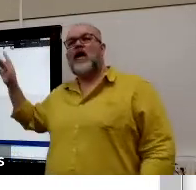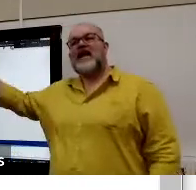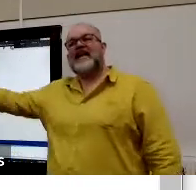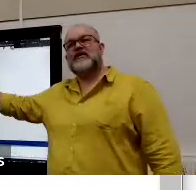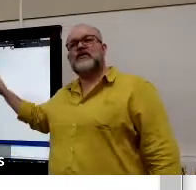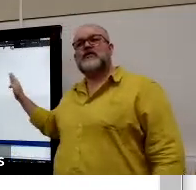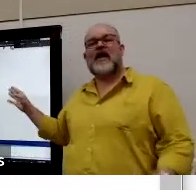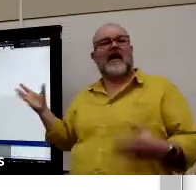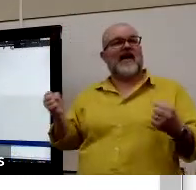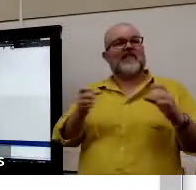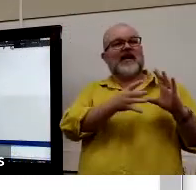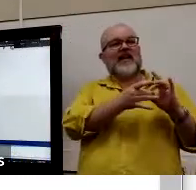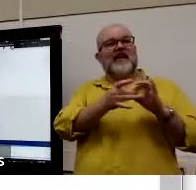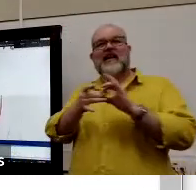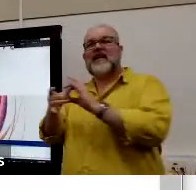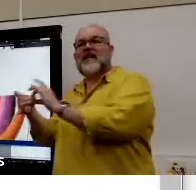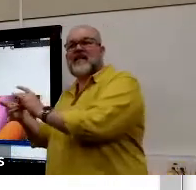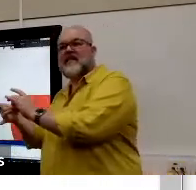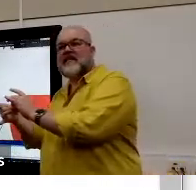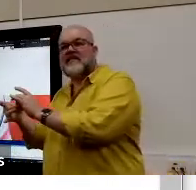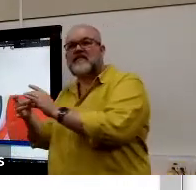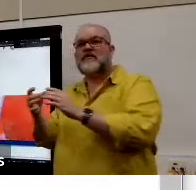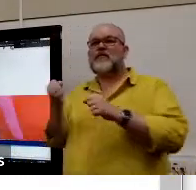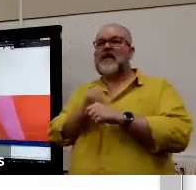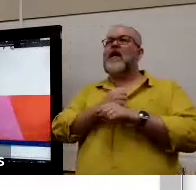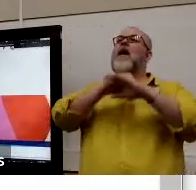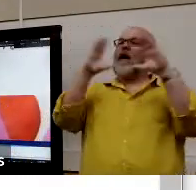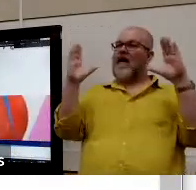So each section has a link to the other section.